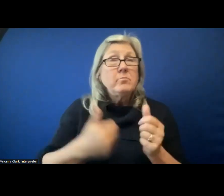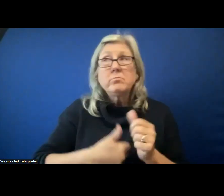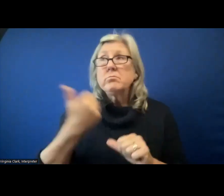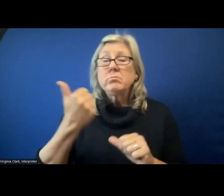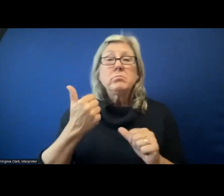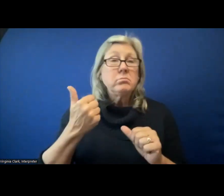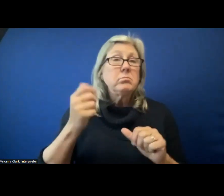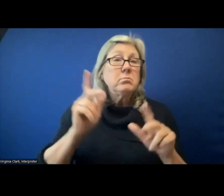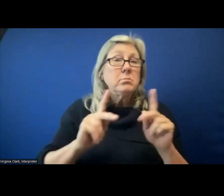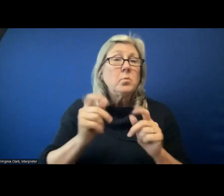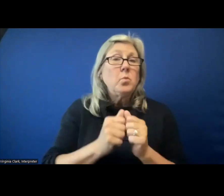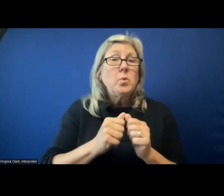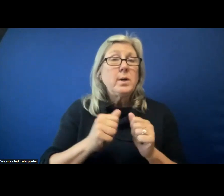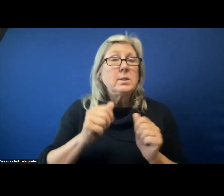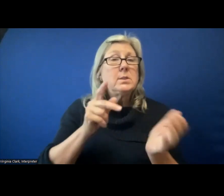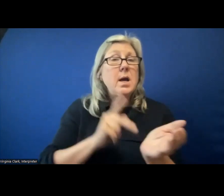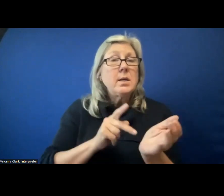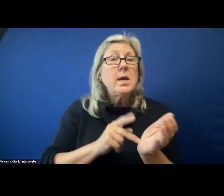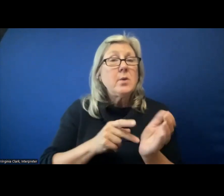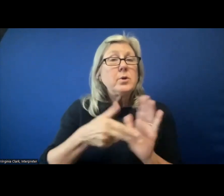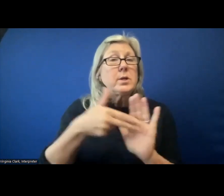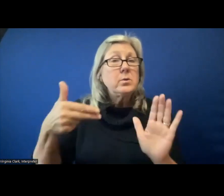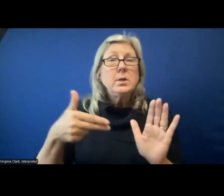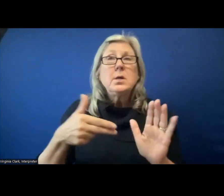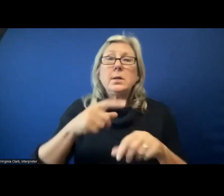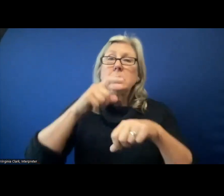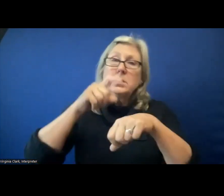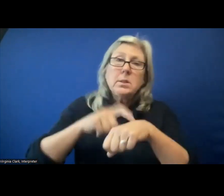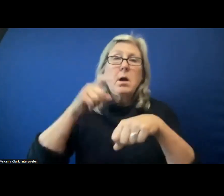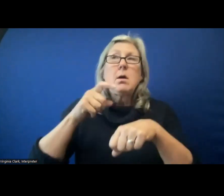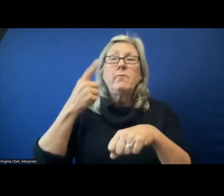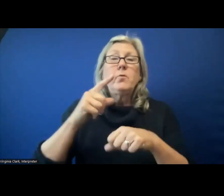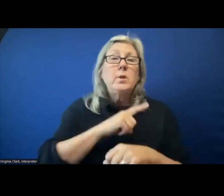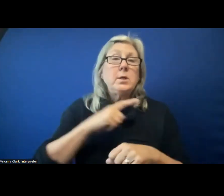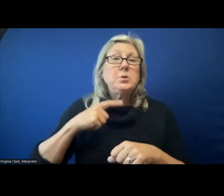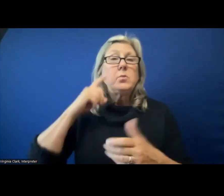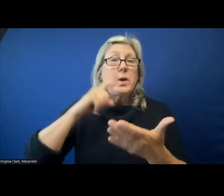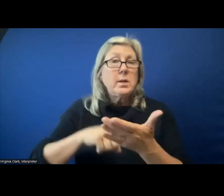psychiatric diagnoses, and it's time for the legislature to recognize the full humanity